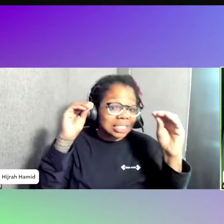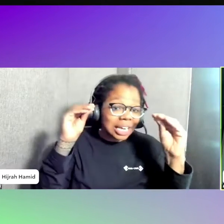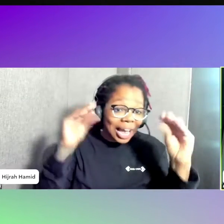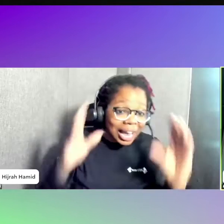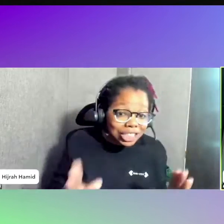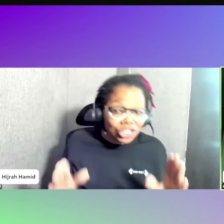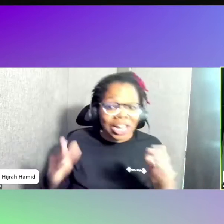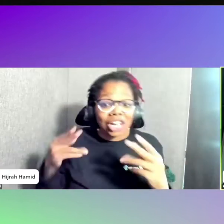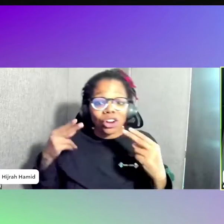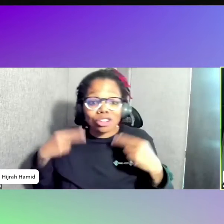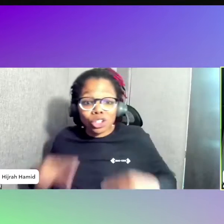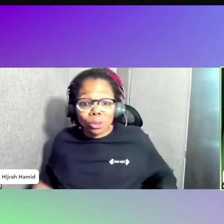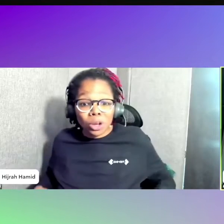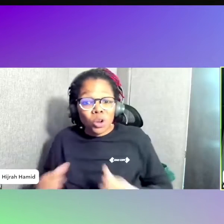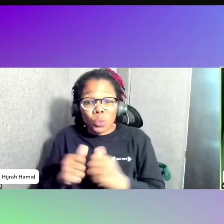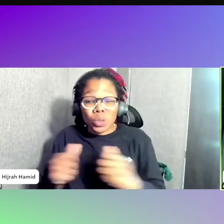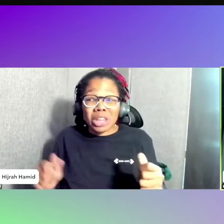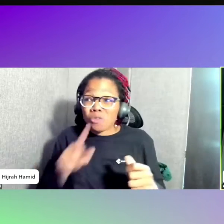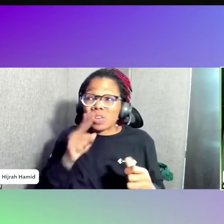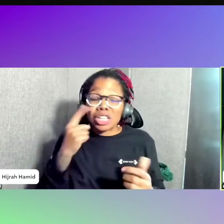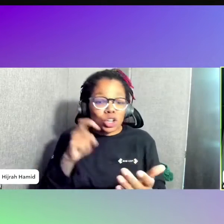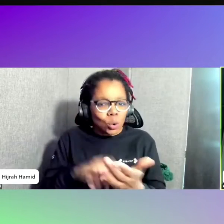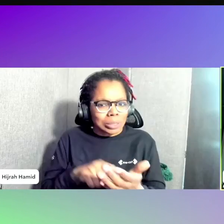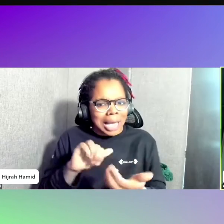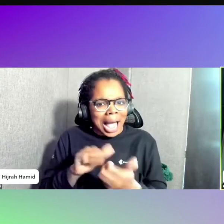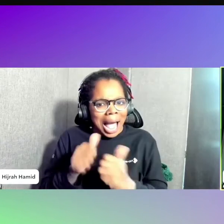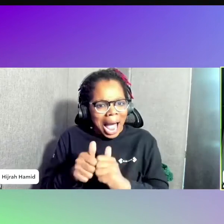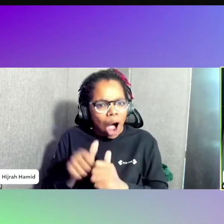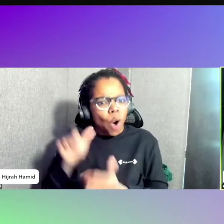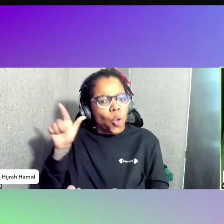map, and that I had been going through my life as a